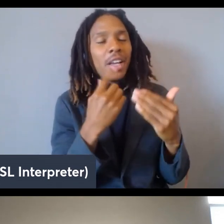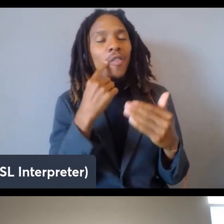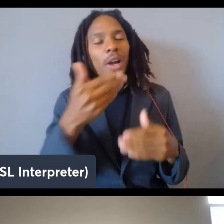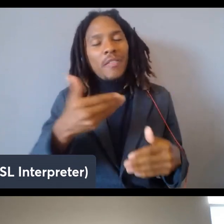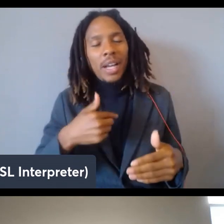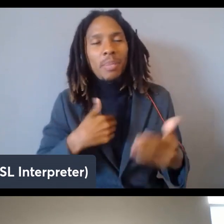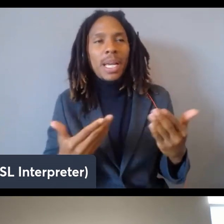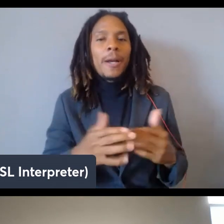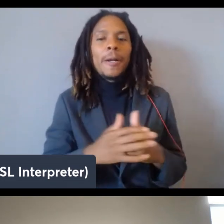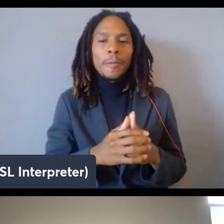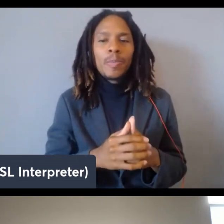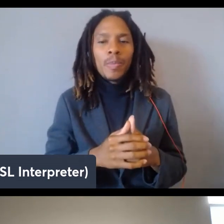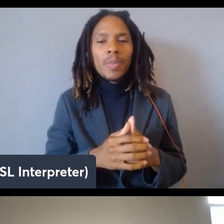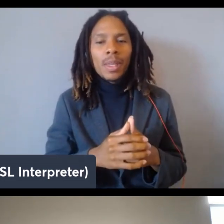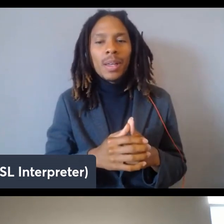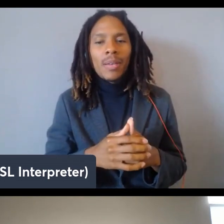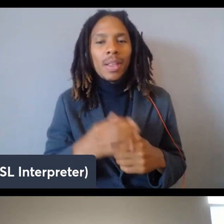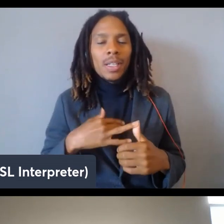and really wonderful talking about it.